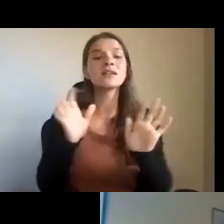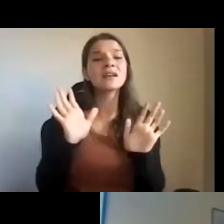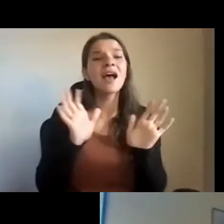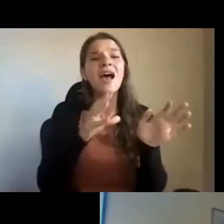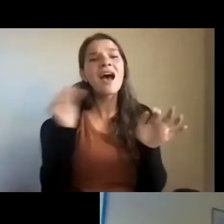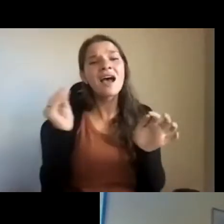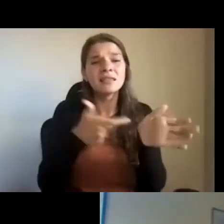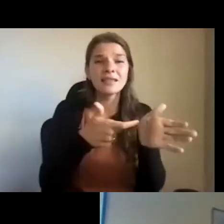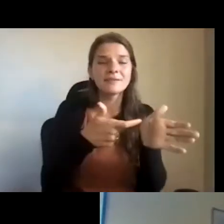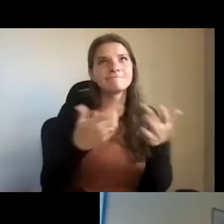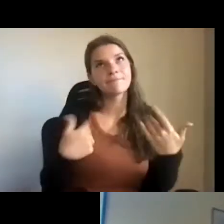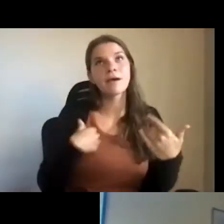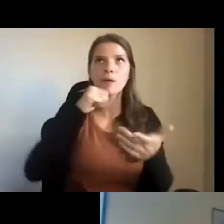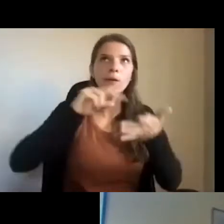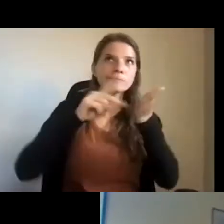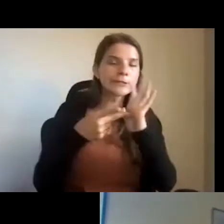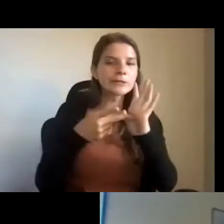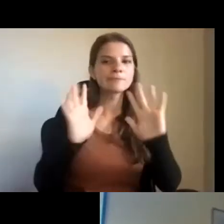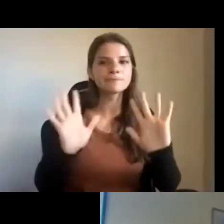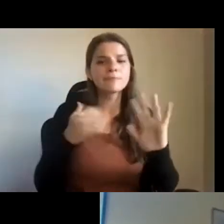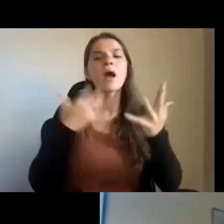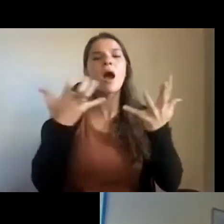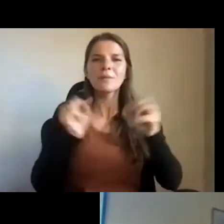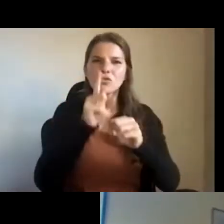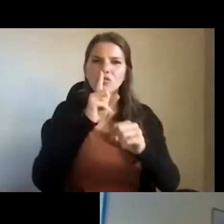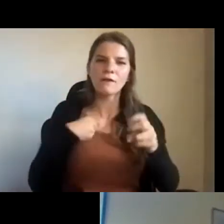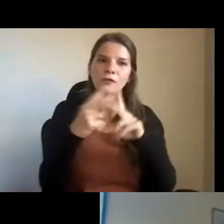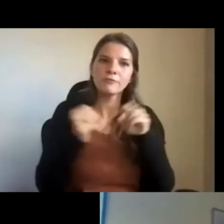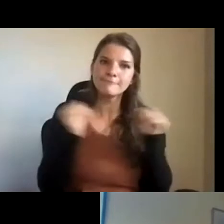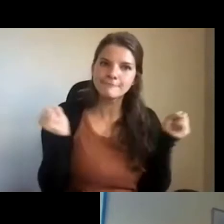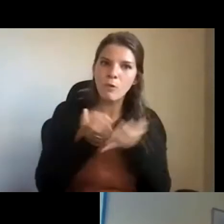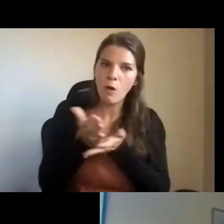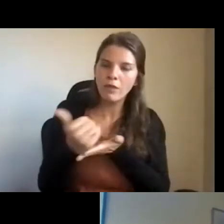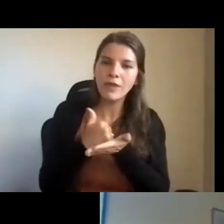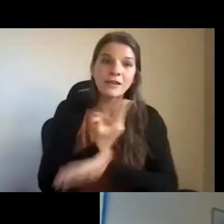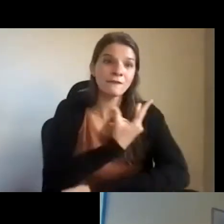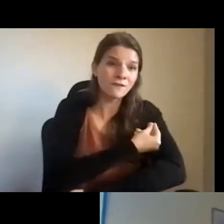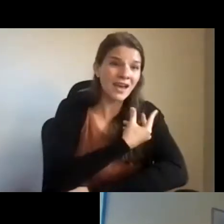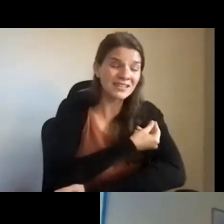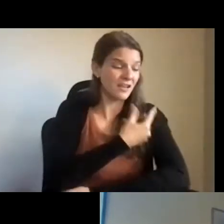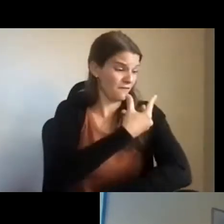I want to say this as authentically as I can, it is connected to our values as an organization.